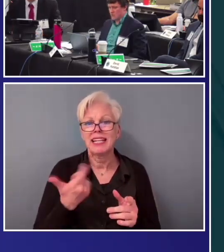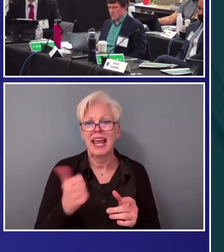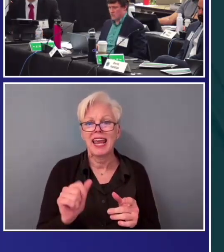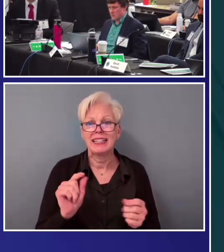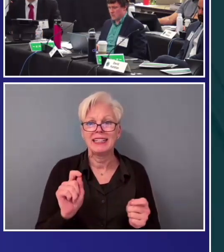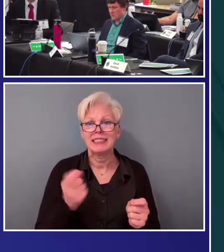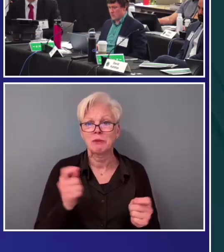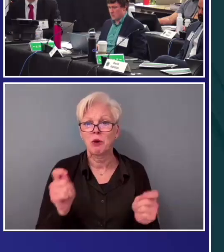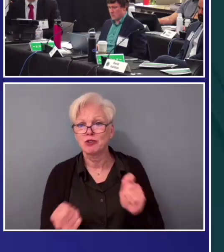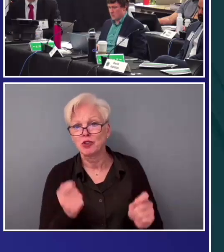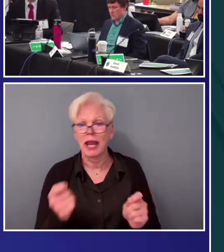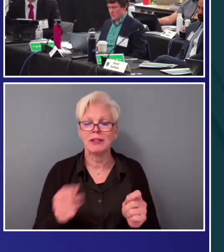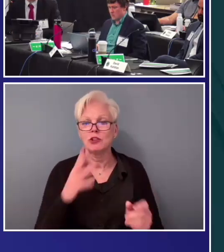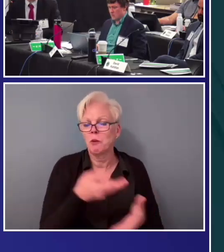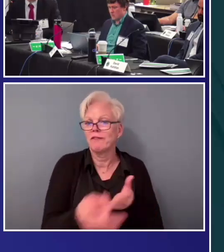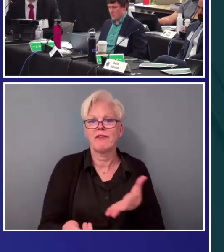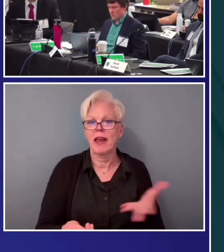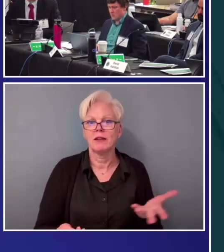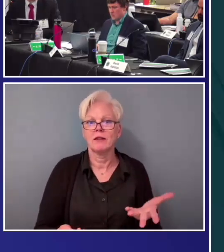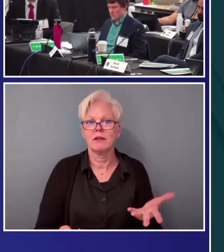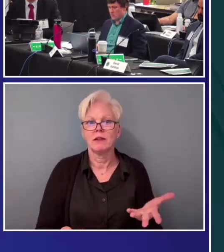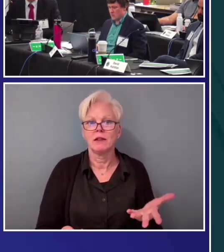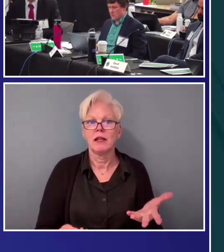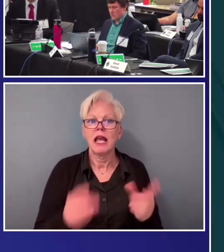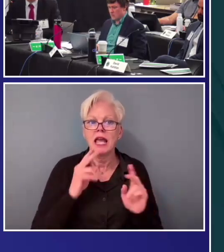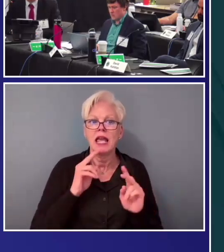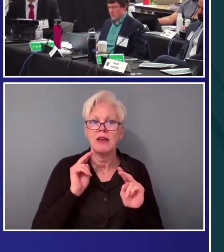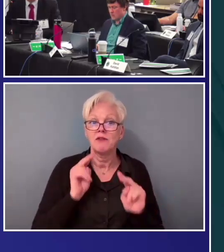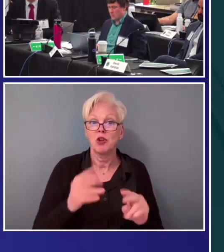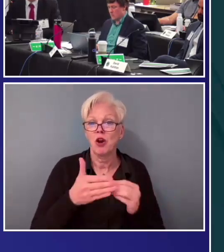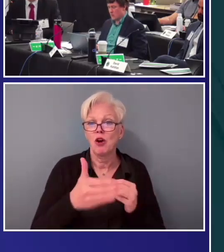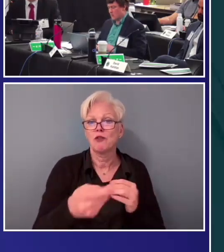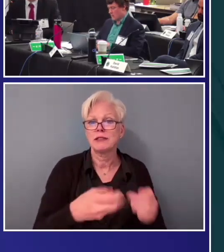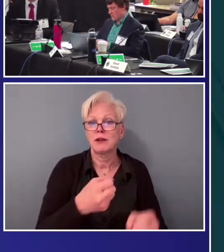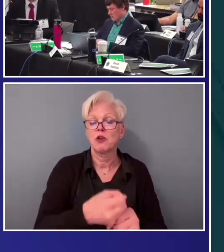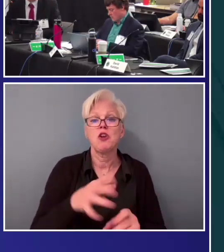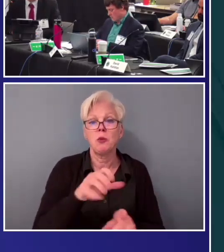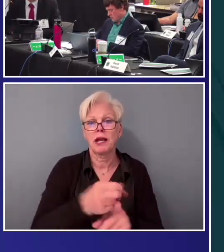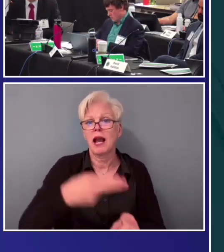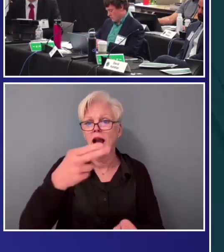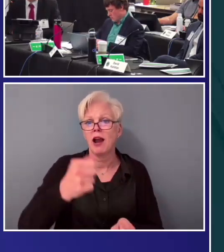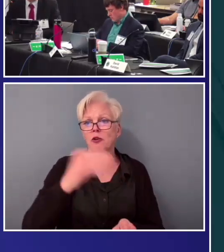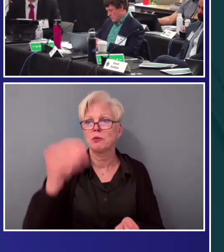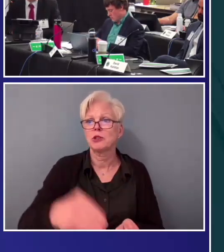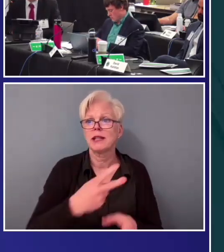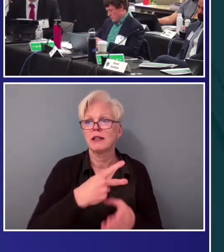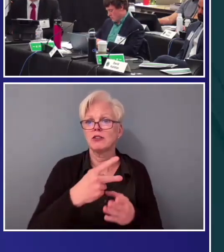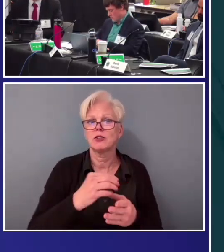over a period of years, you're going to catch a lot higher percentage of programs that get caught up in this.